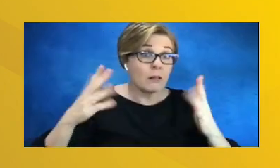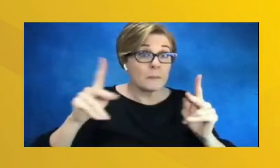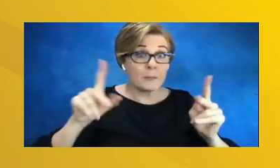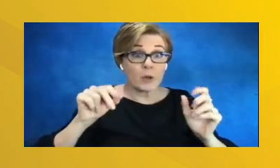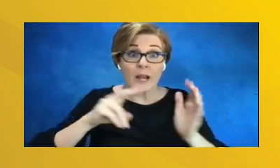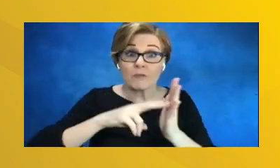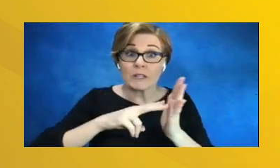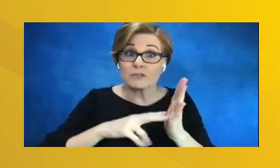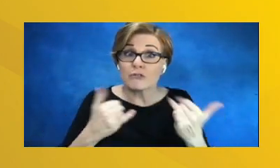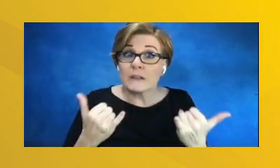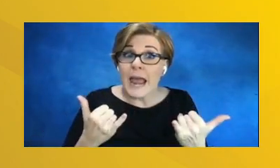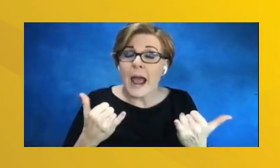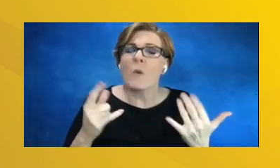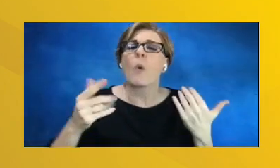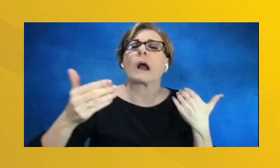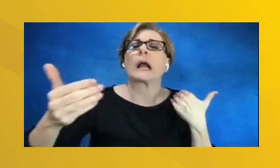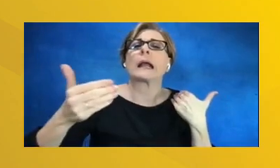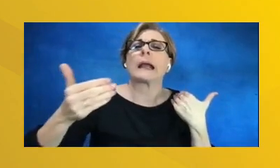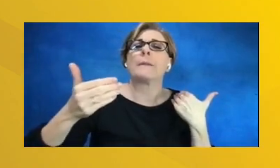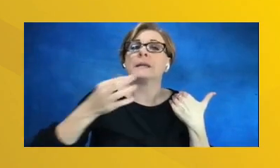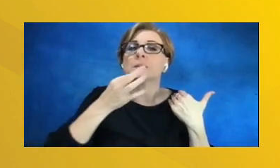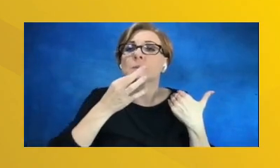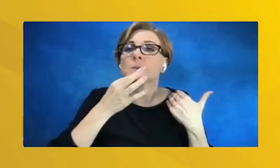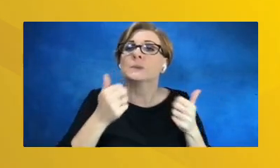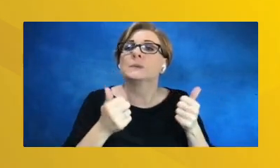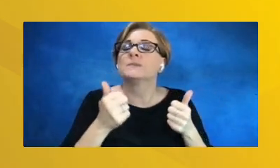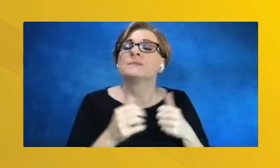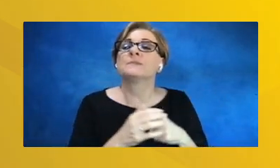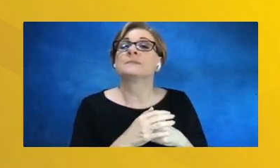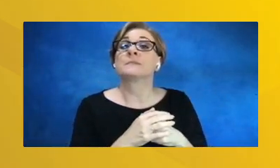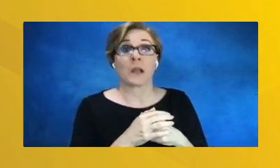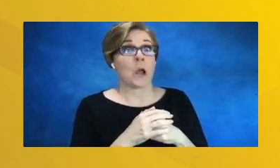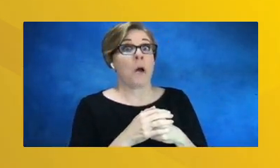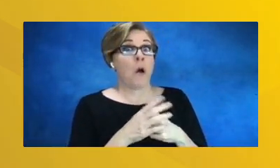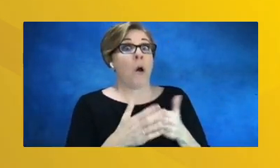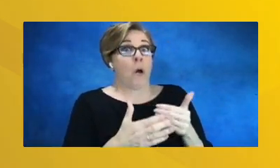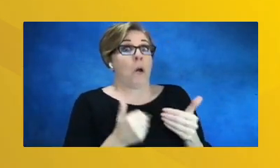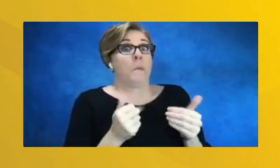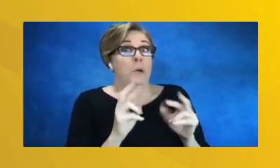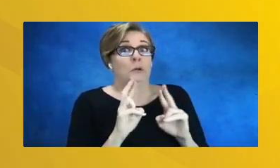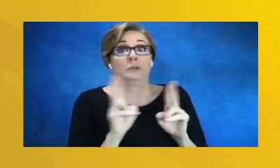Well, they're just about ready. I think they're baking in the oven, Emily. Alright.